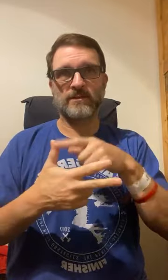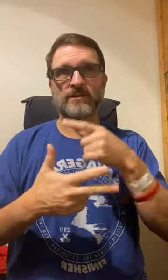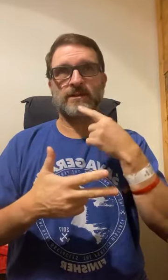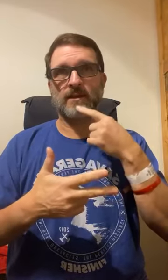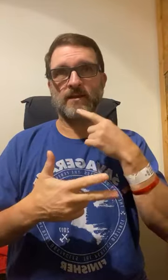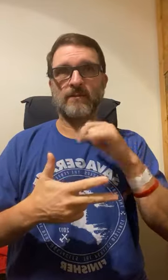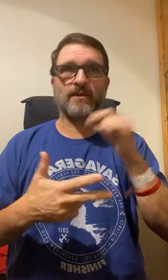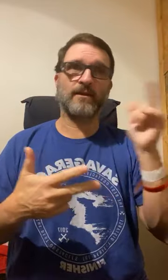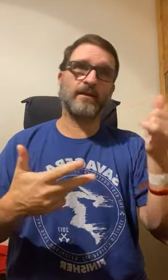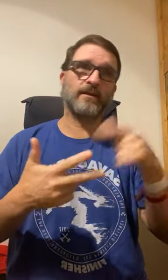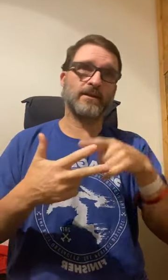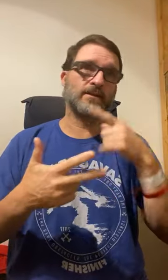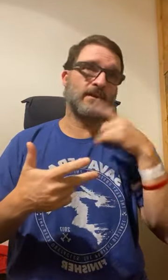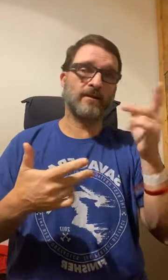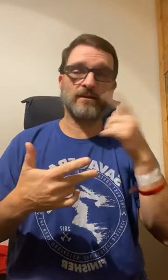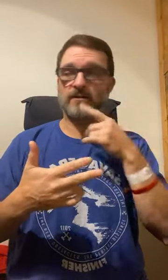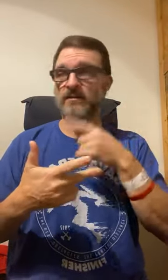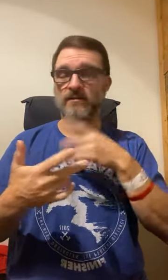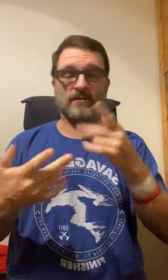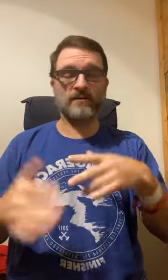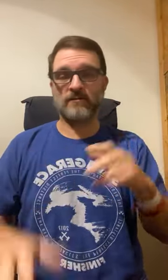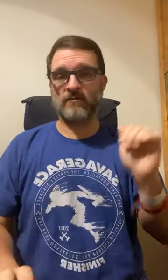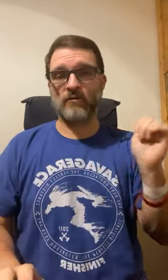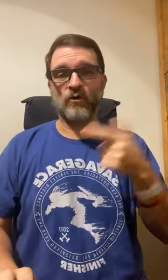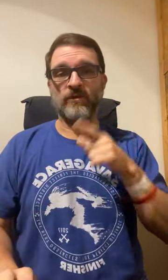I talked to both 2nd and 3rd doctor. This doctor said that doctor said ..This other said the other doctor said.